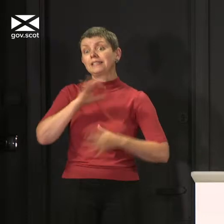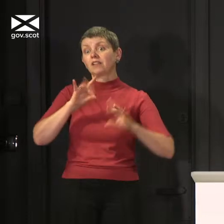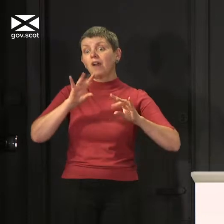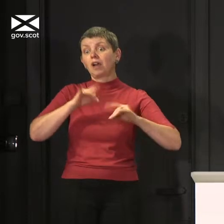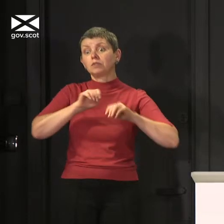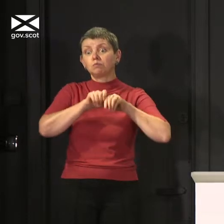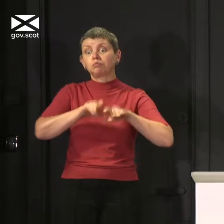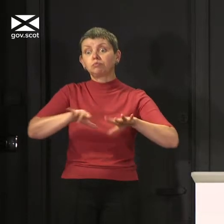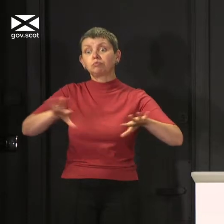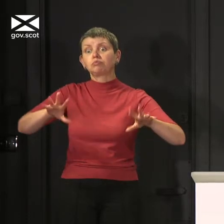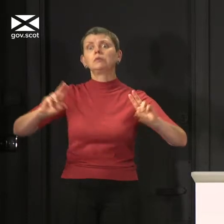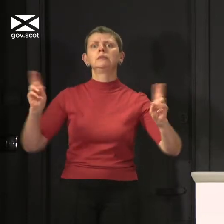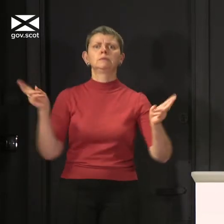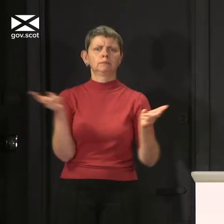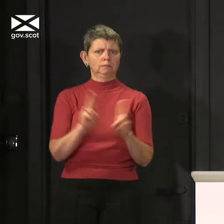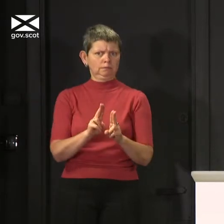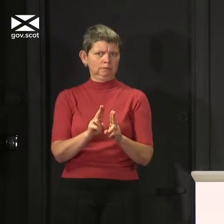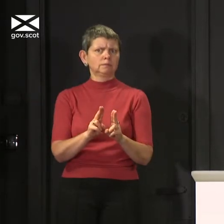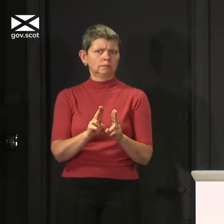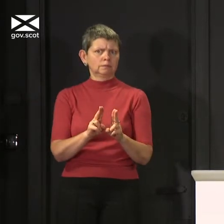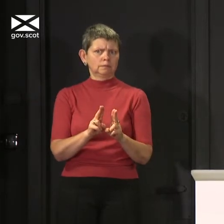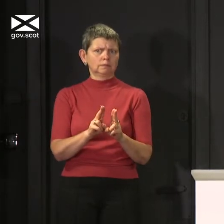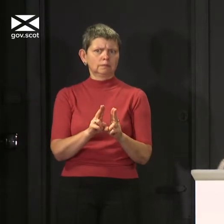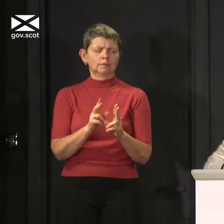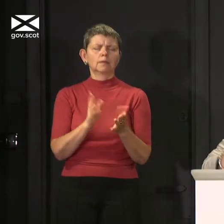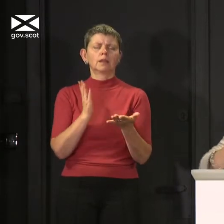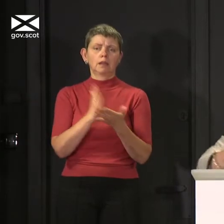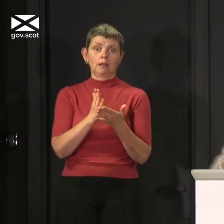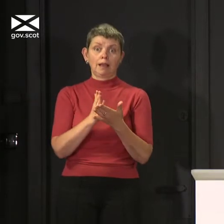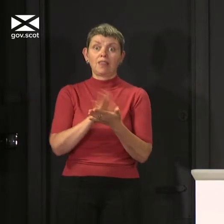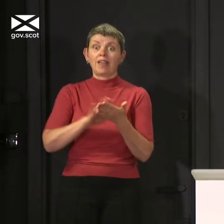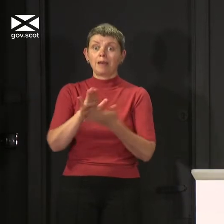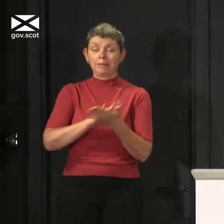getting out of control again, and getting a grip on us again, and that means we can